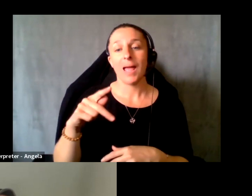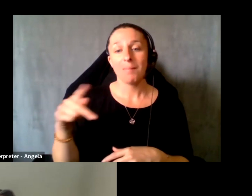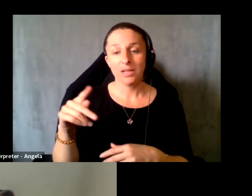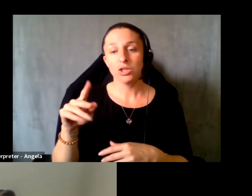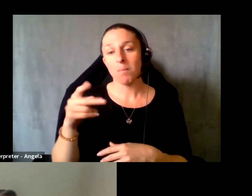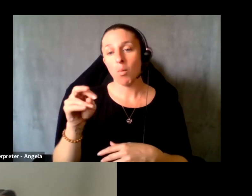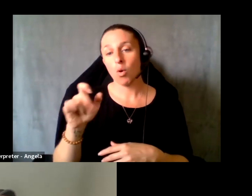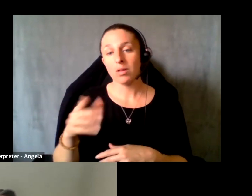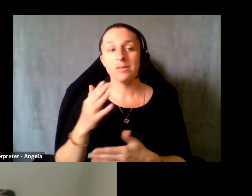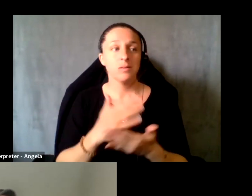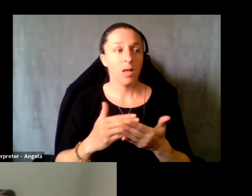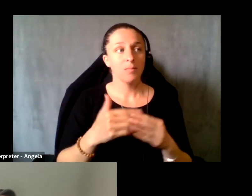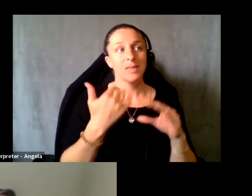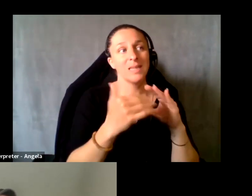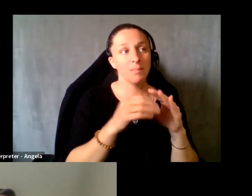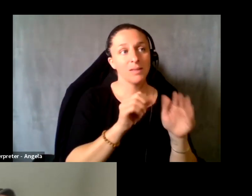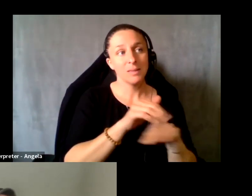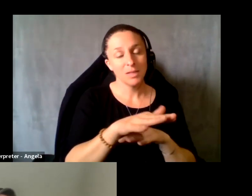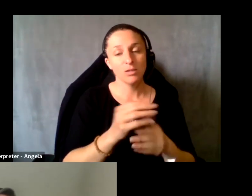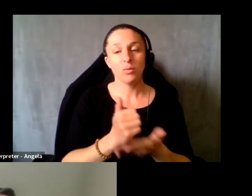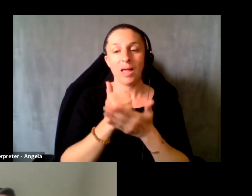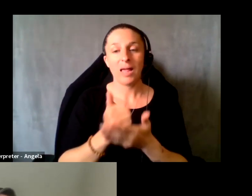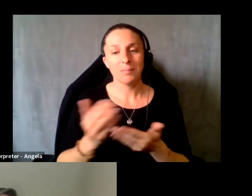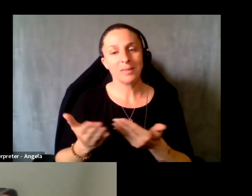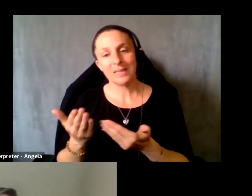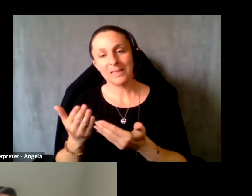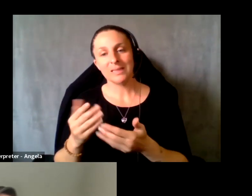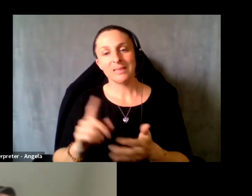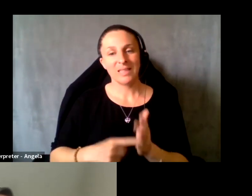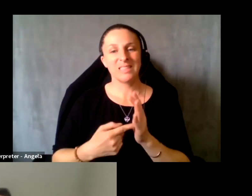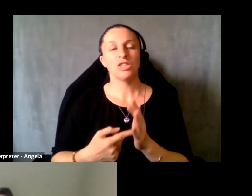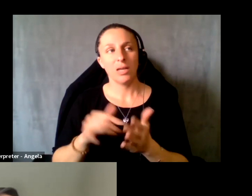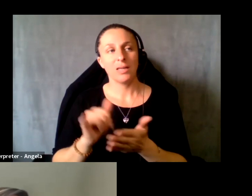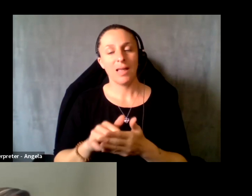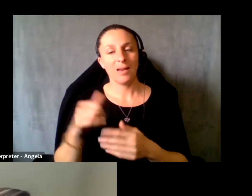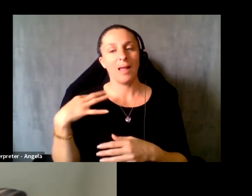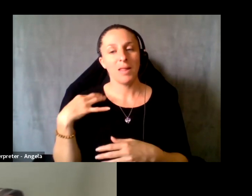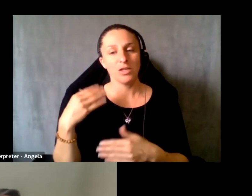or email submissions to help ease and initiate that application process. But again, if there